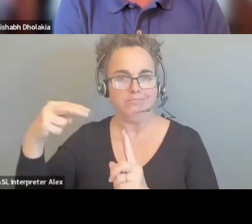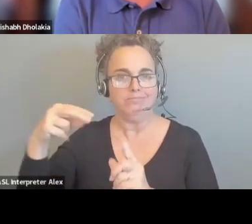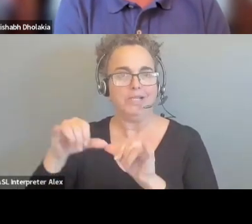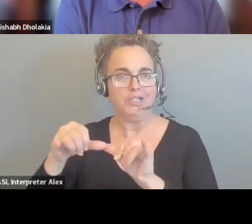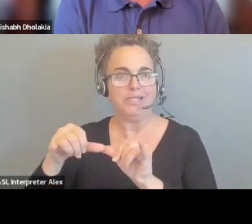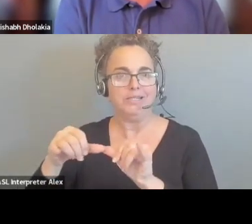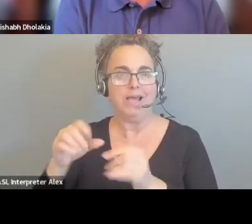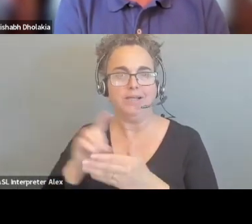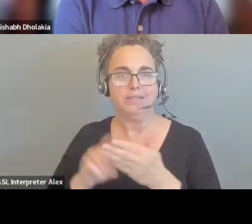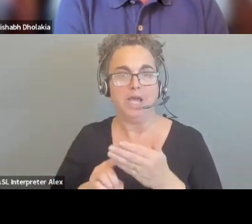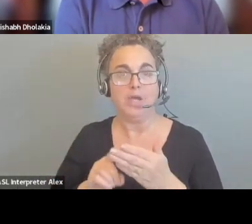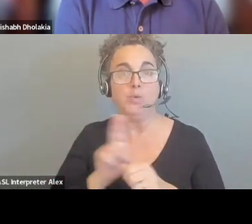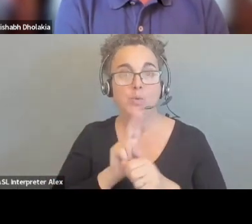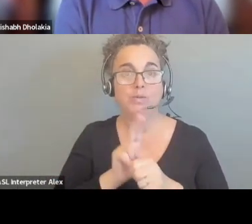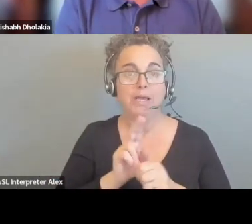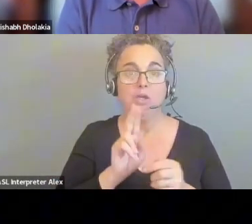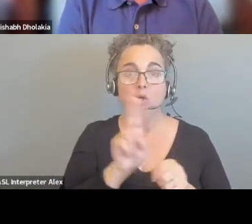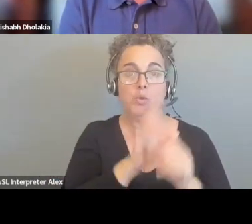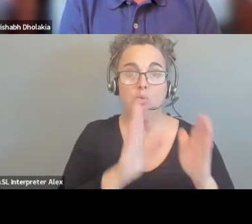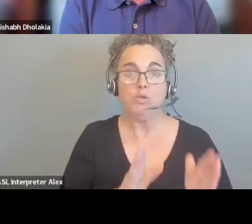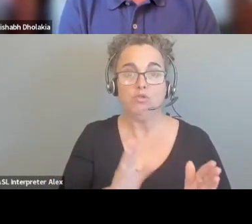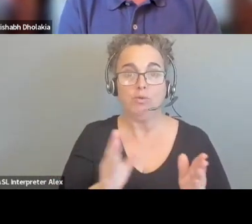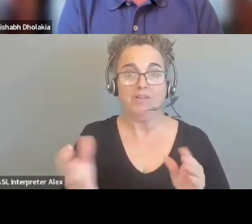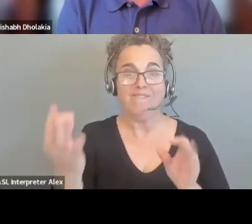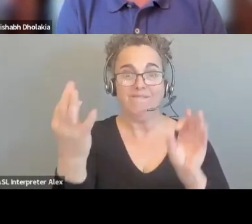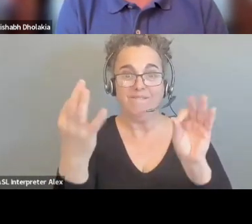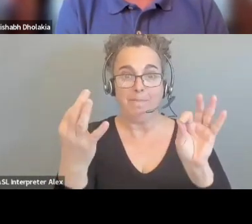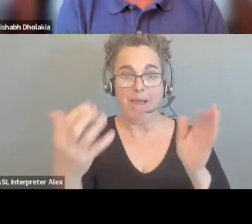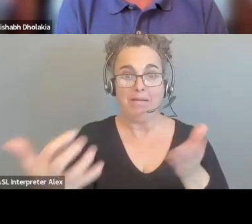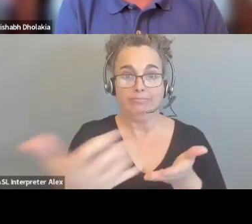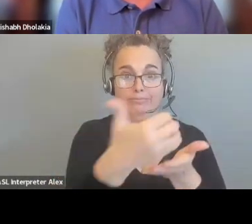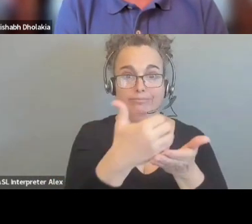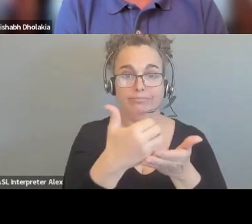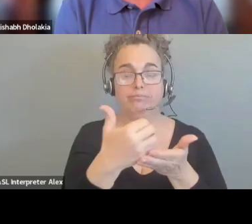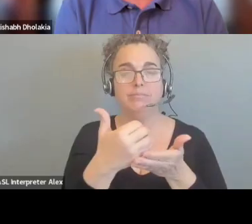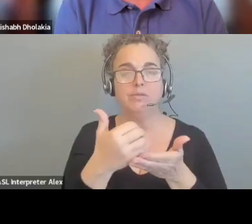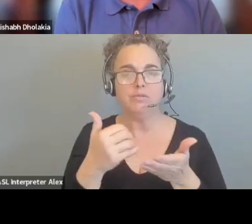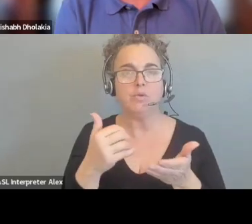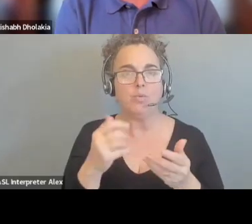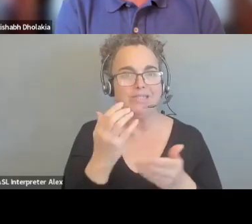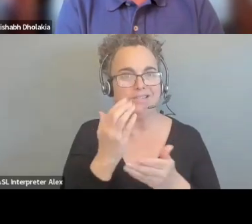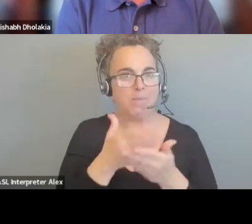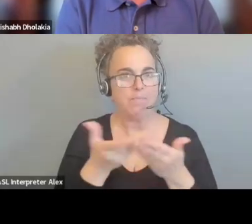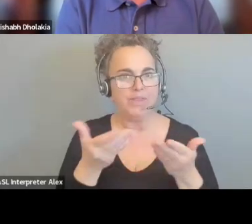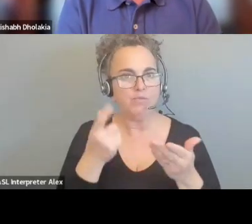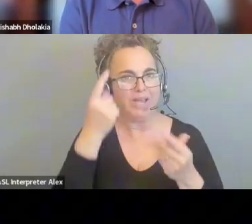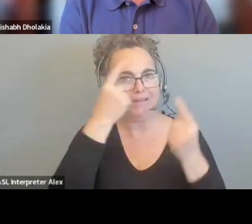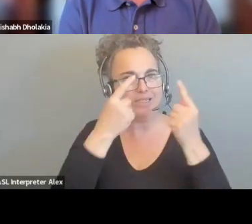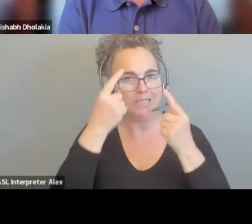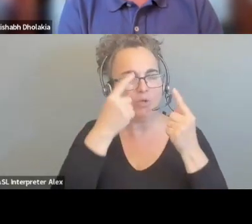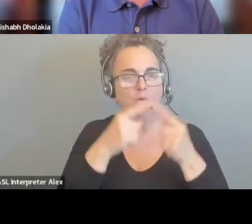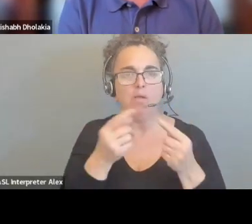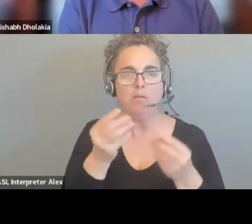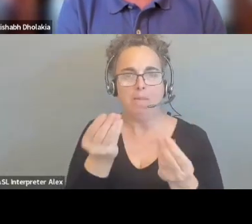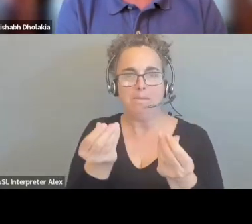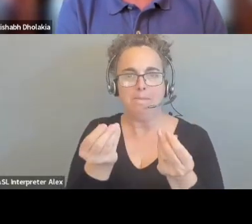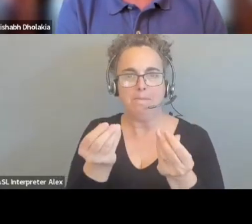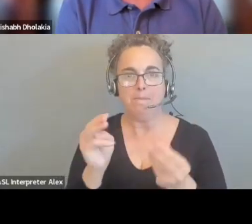user feedback. And so some of the considerations we've had to make were material, specifically for 3D printing,